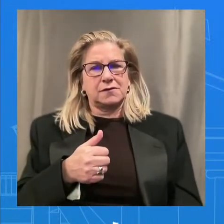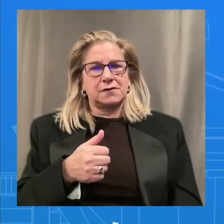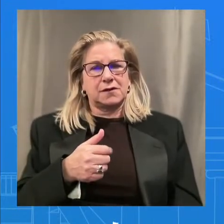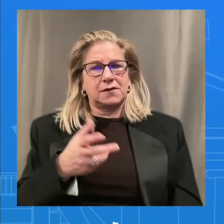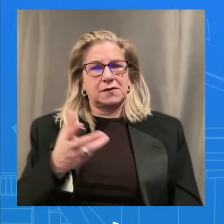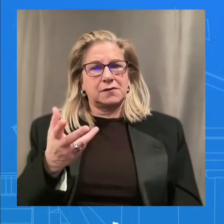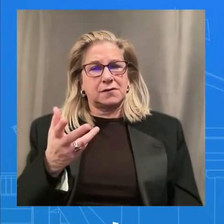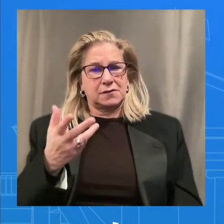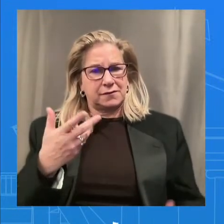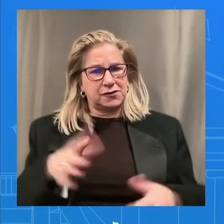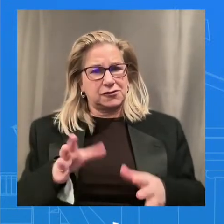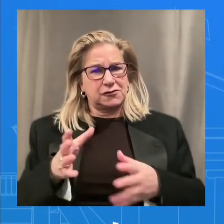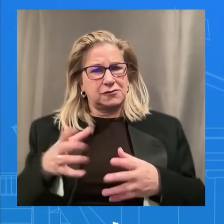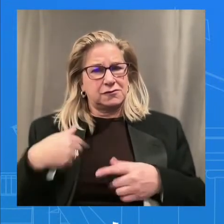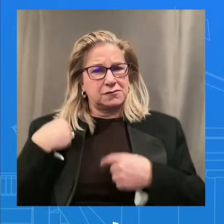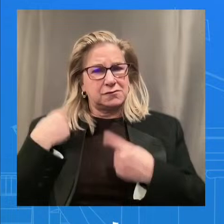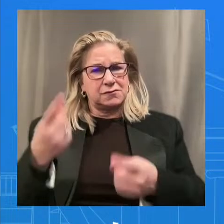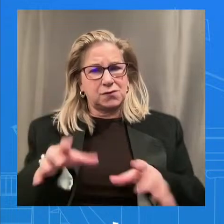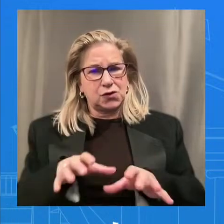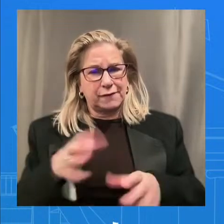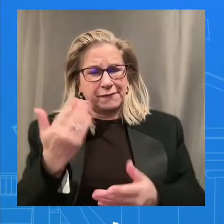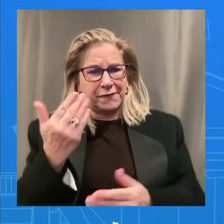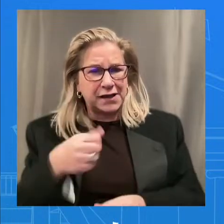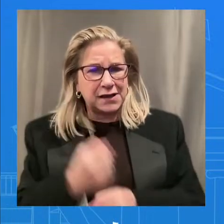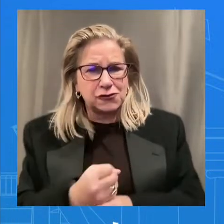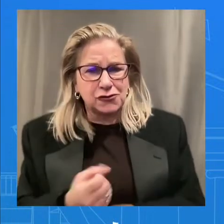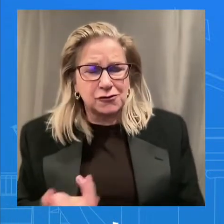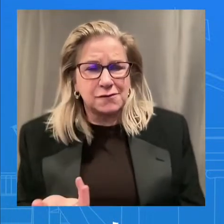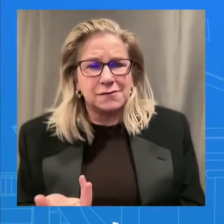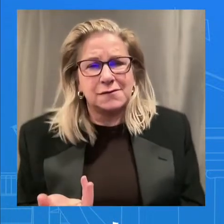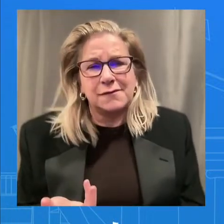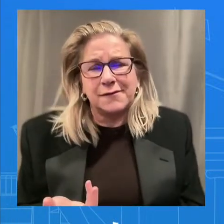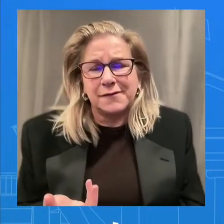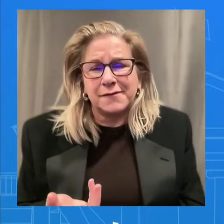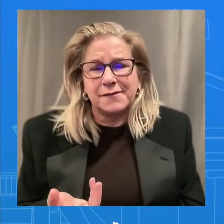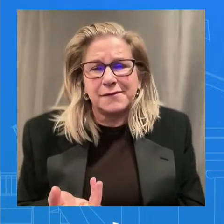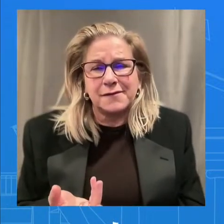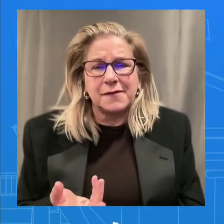who has given all of himself, if you will -- right? --